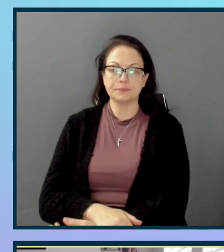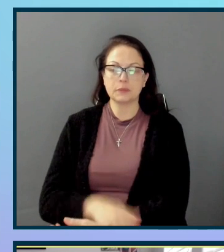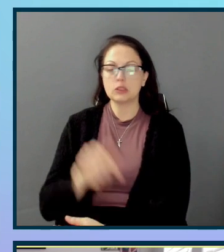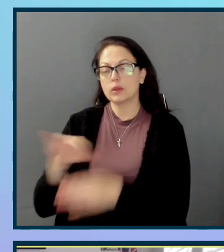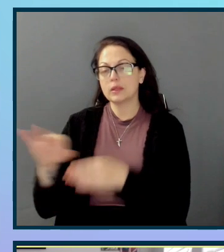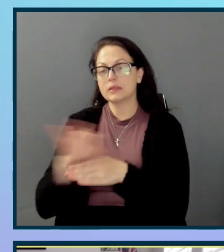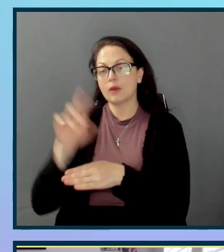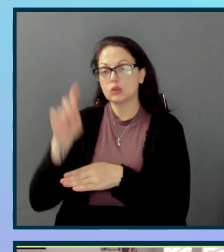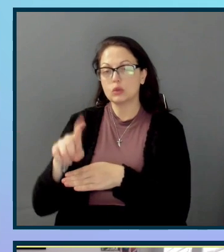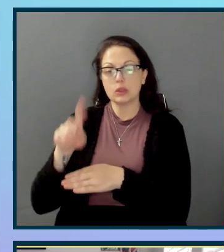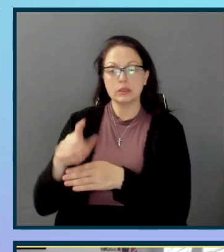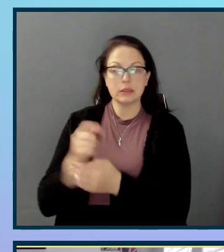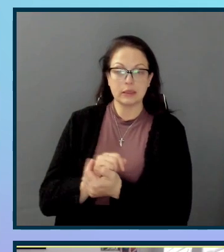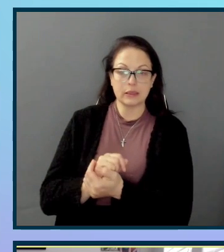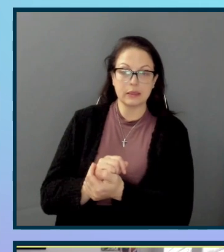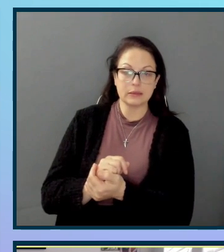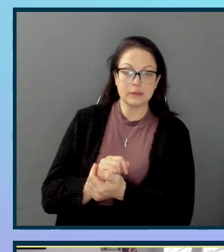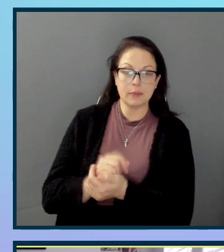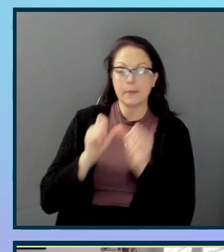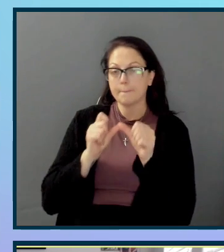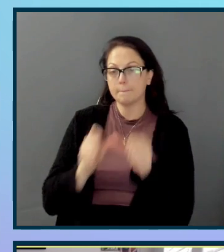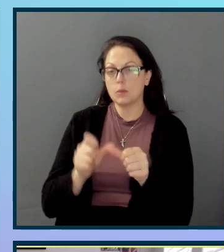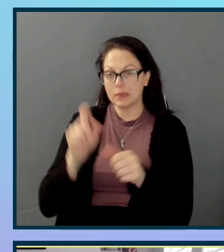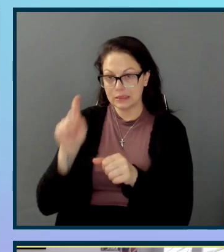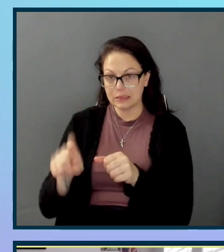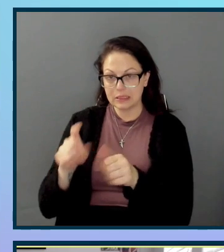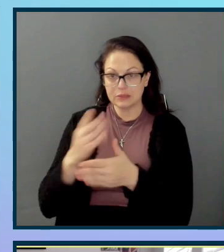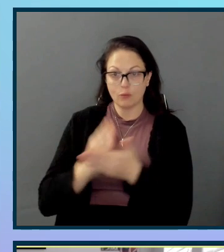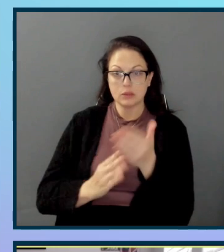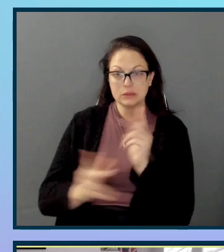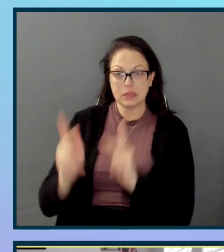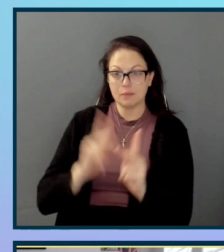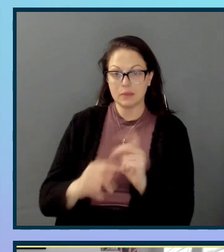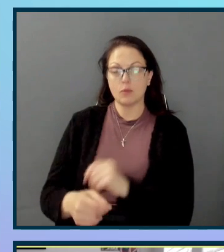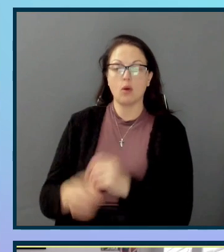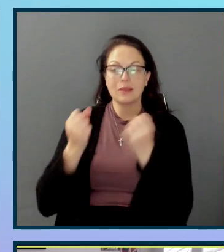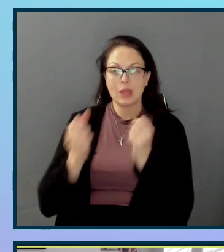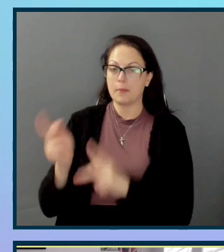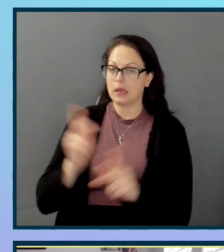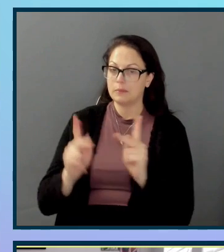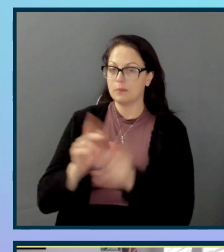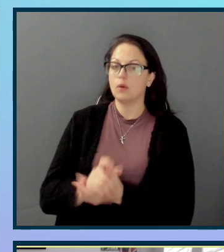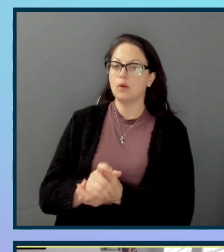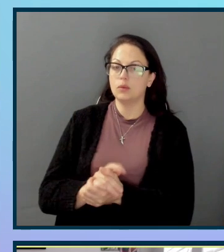may very much be kind of permanent needs for individuals. There are many individuals who may have of something